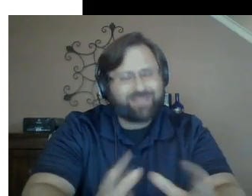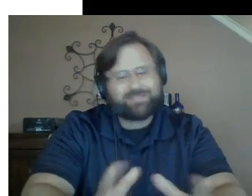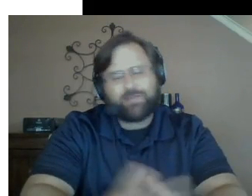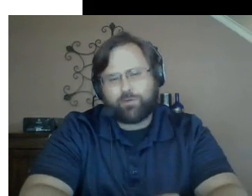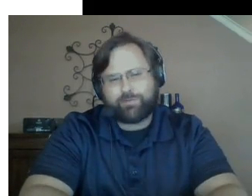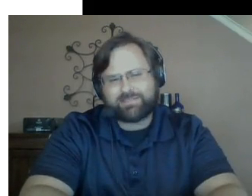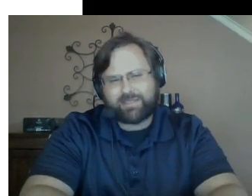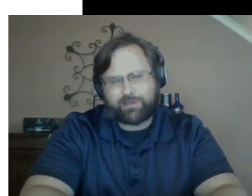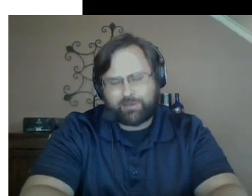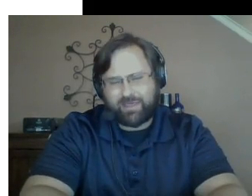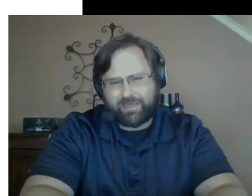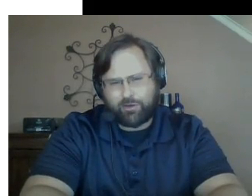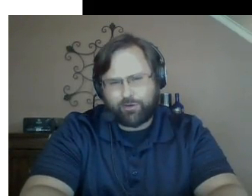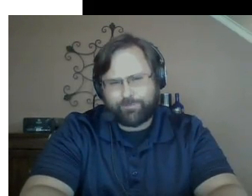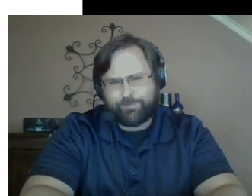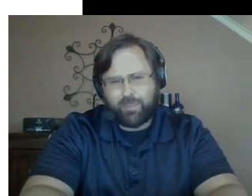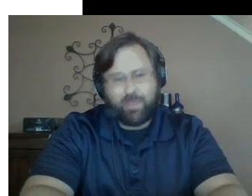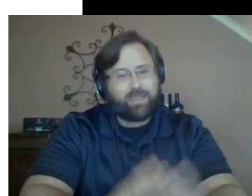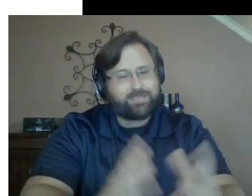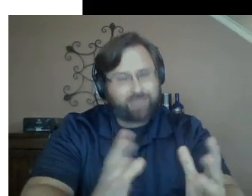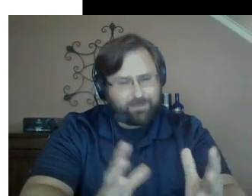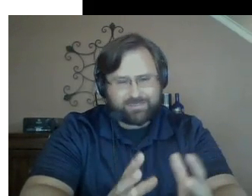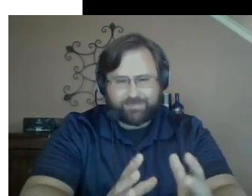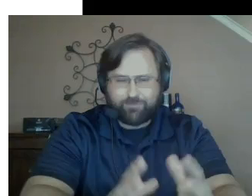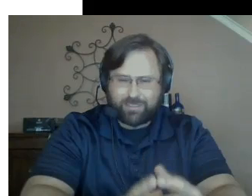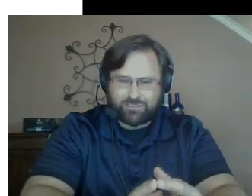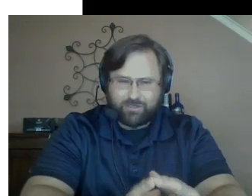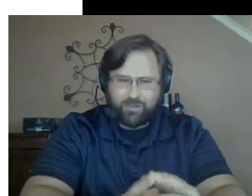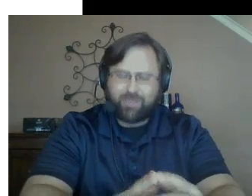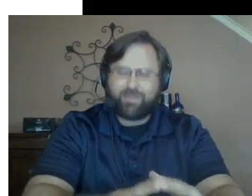that's not the only place they can occur in topicalized information they